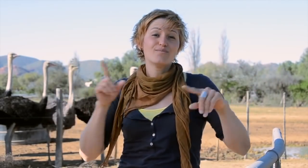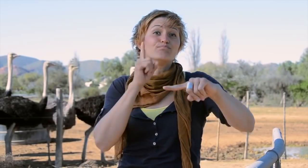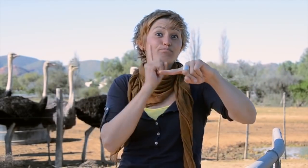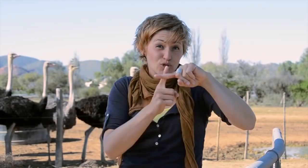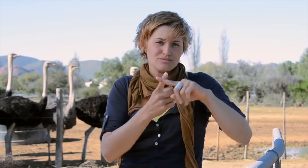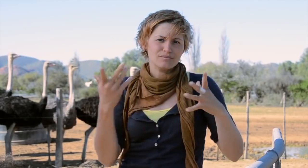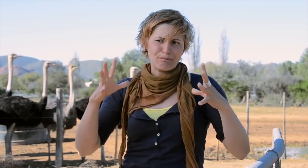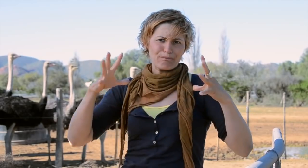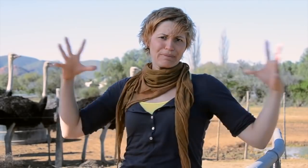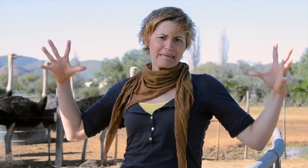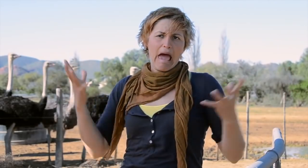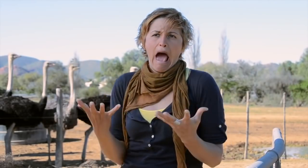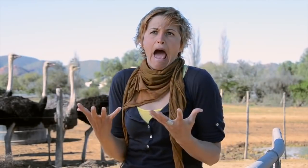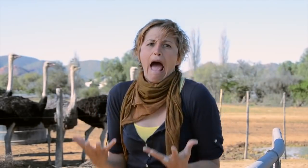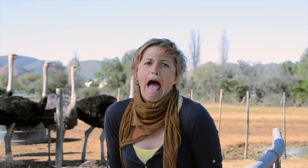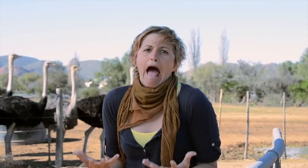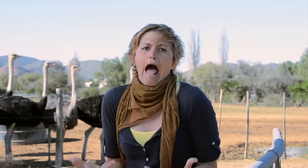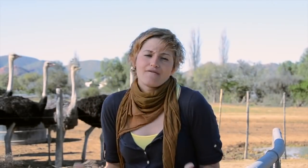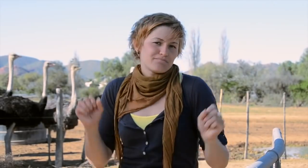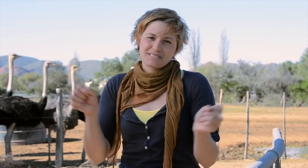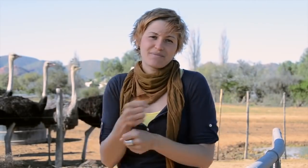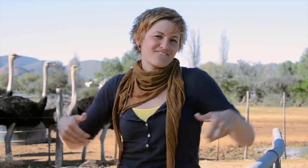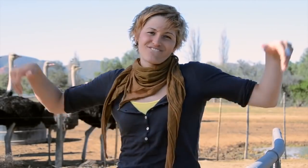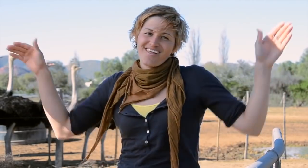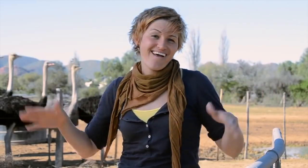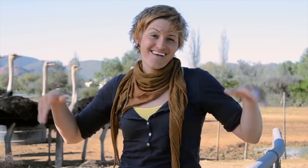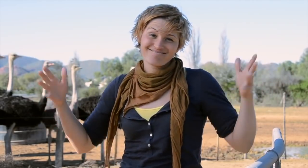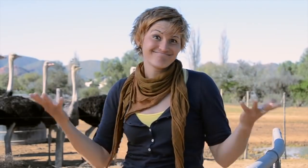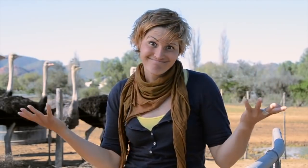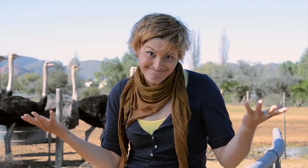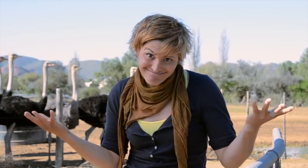The weight of ostriches is also a factor.